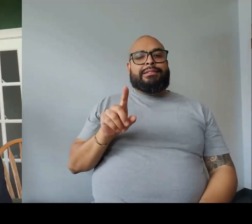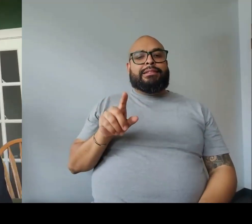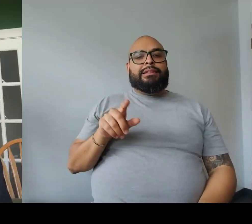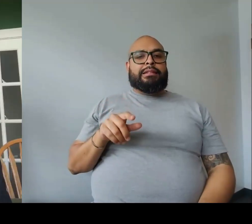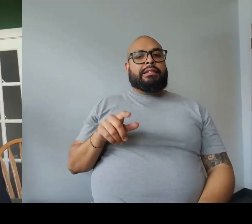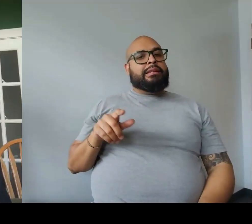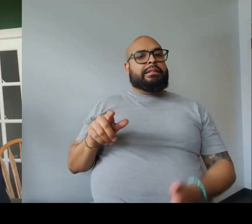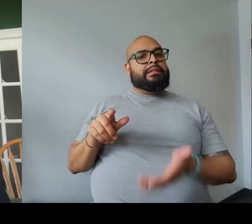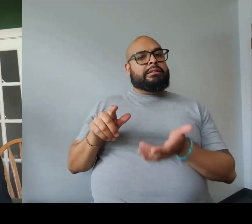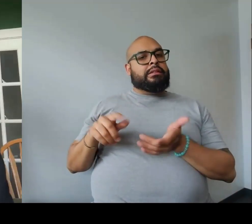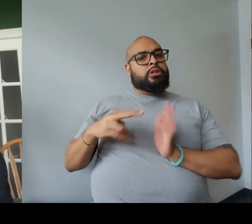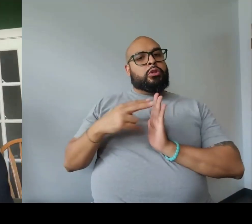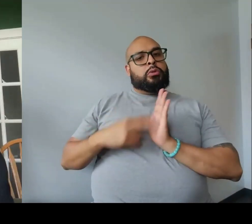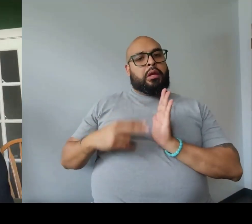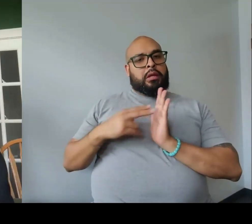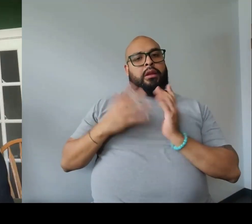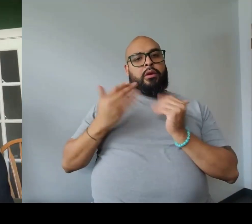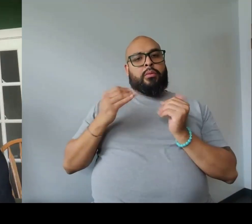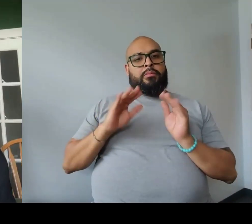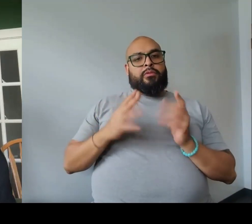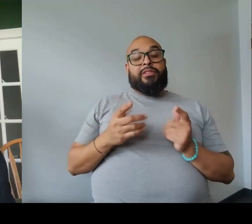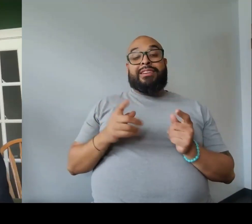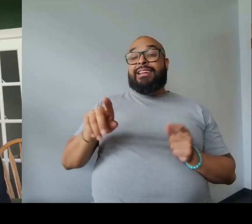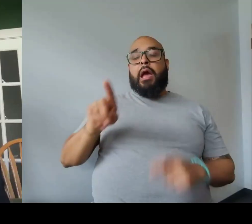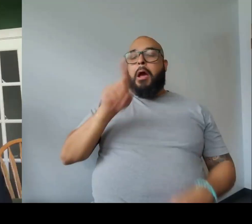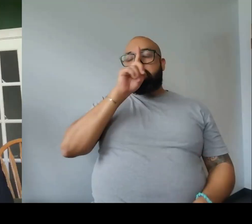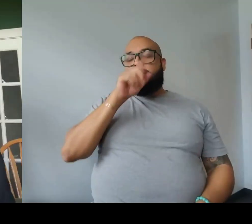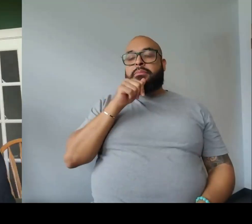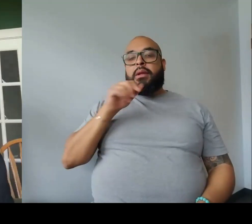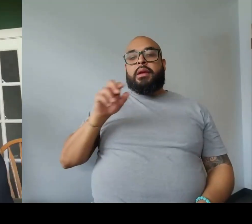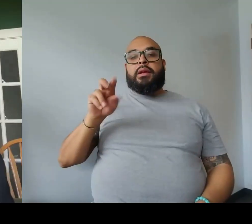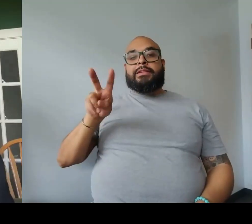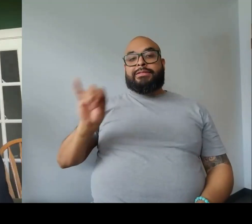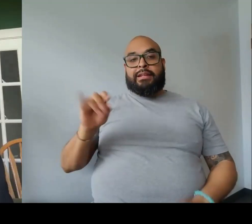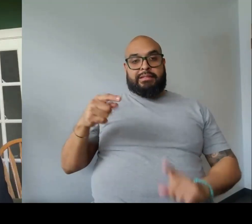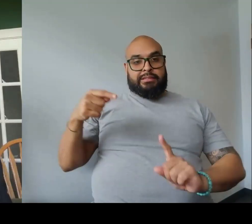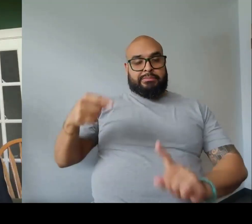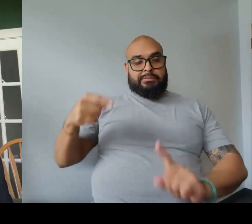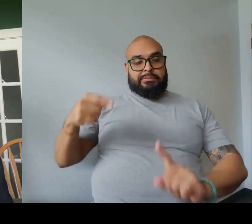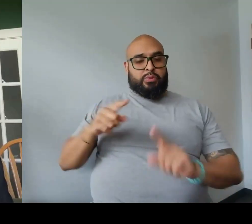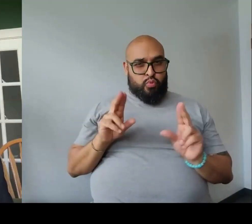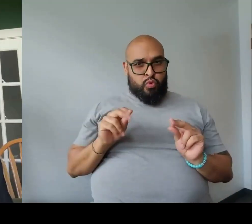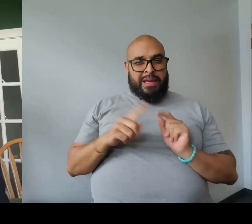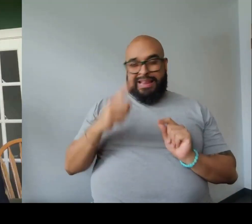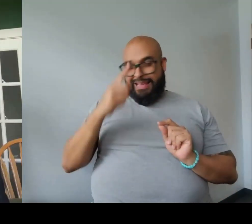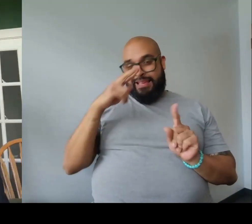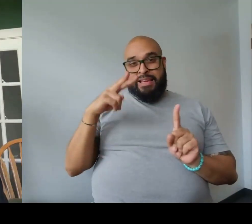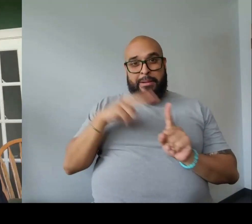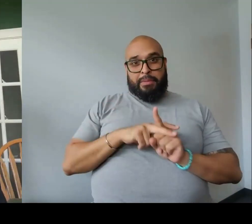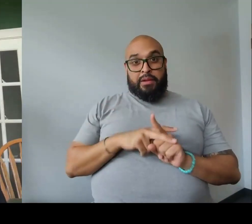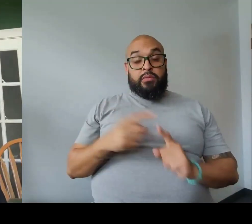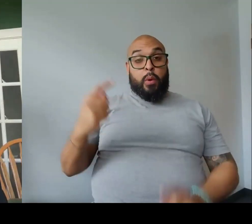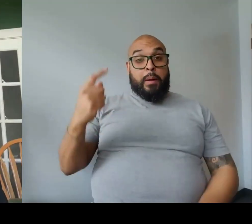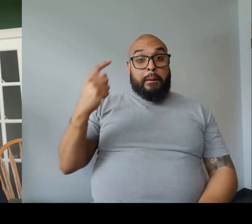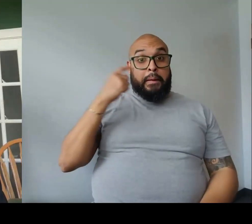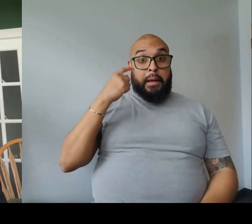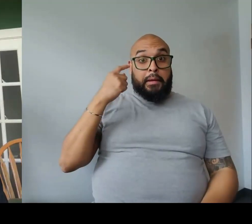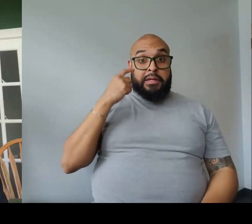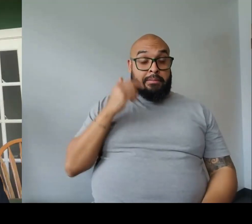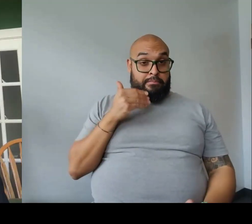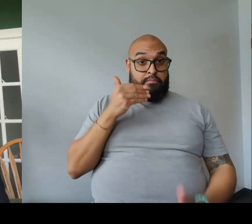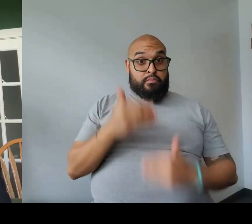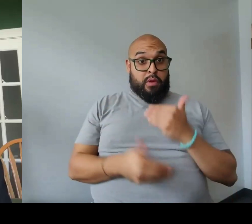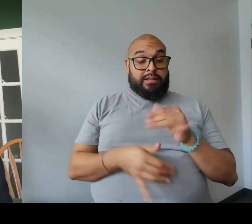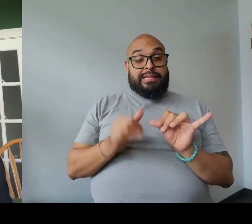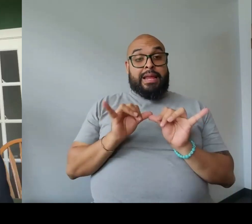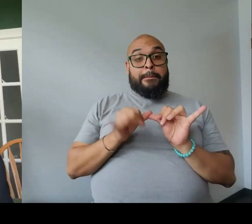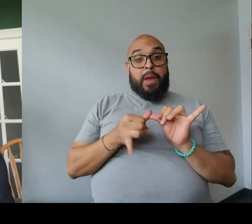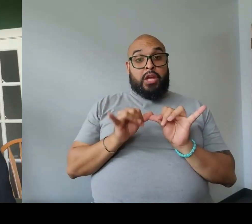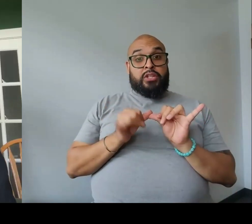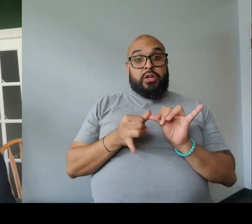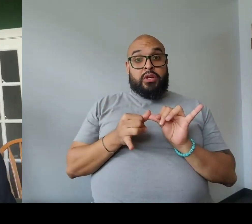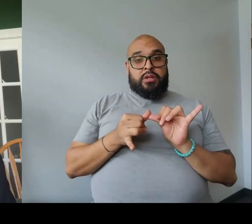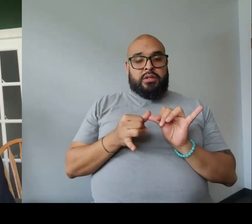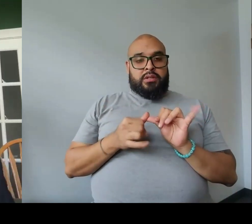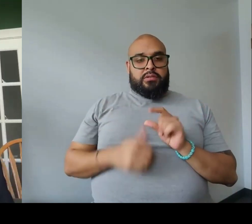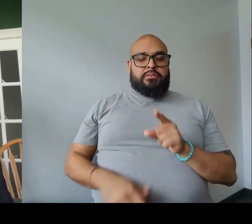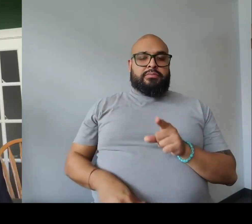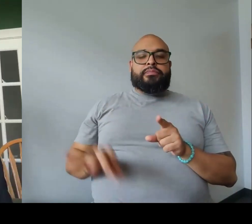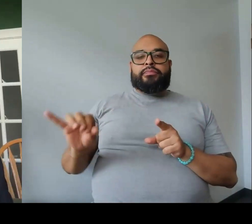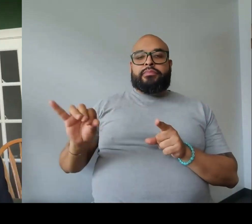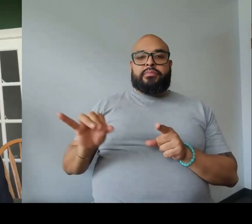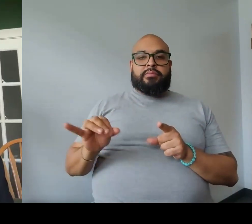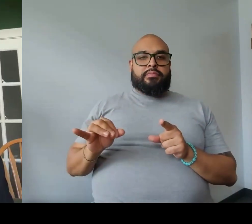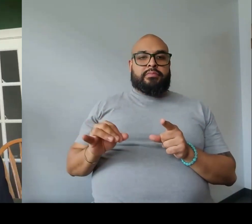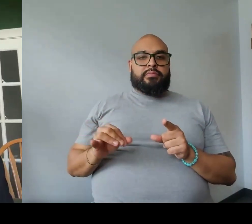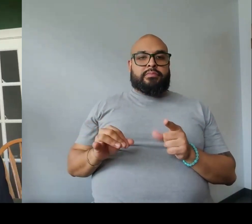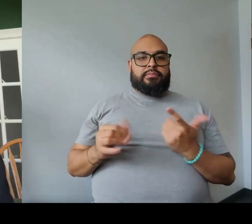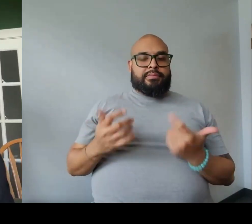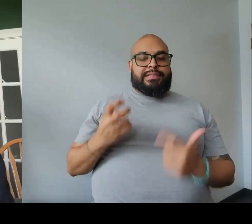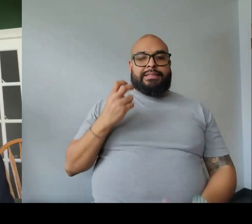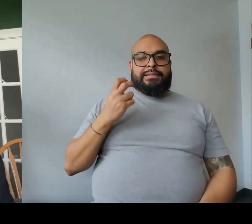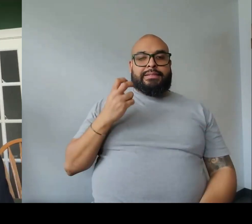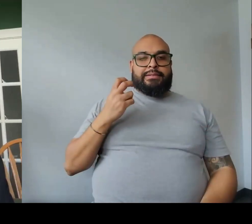And I put a note that it's not VI specific, but I think it is applicable here is that cognitive processing measures, cognitive processing measures like phonological processing, rapid naming,